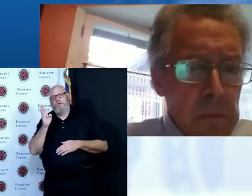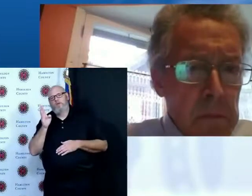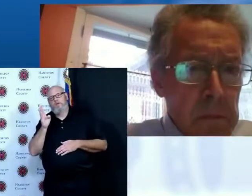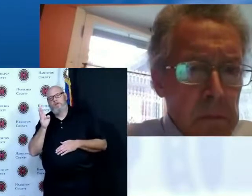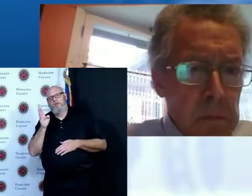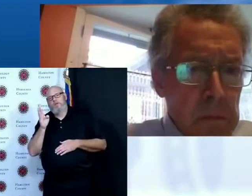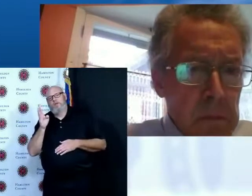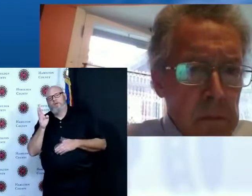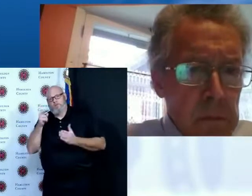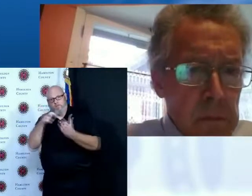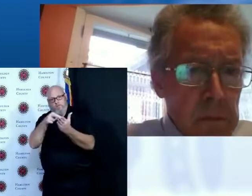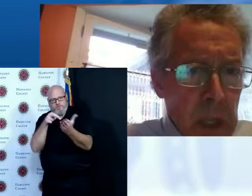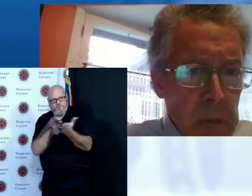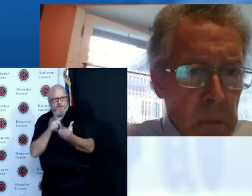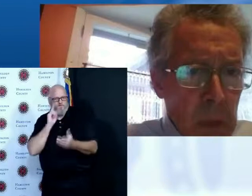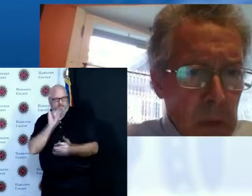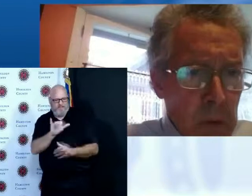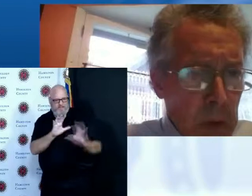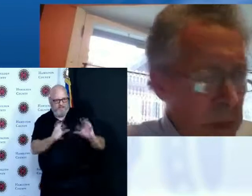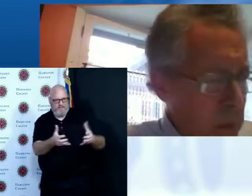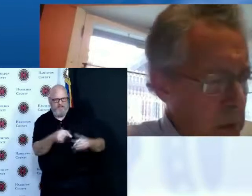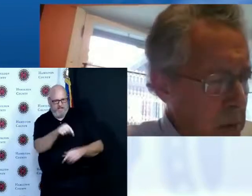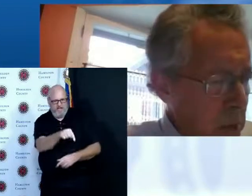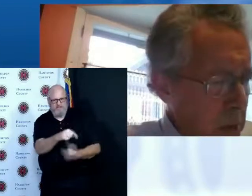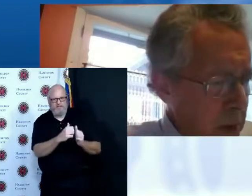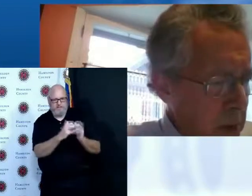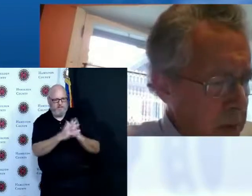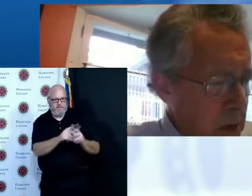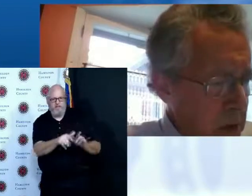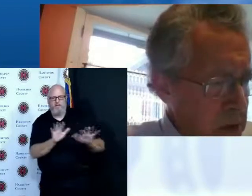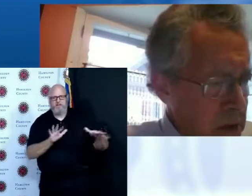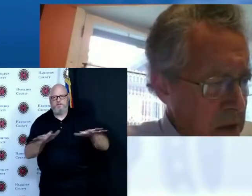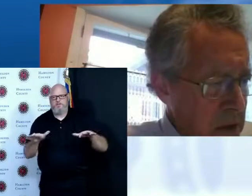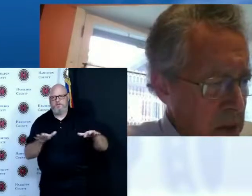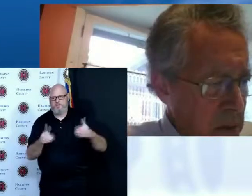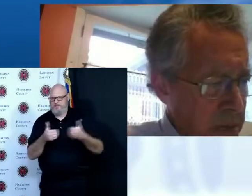location and one other quick thing one one thing we've noticed is that the number of